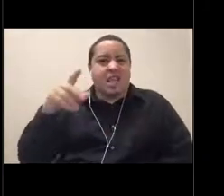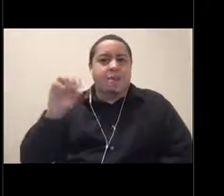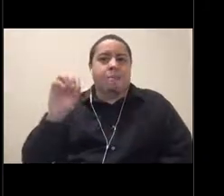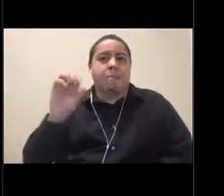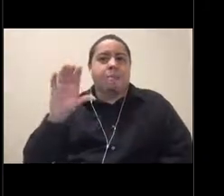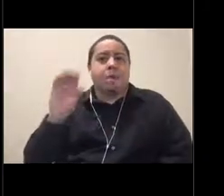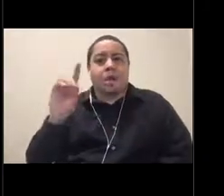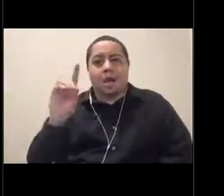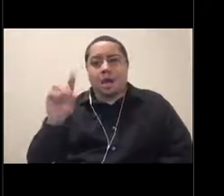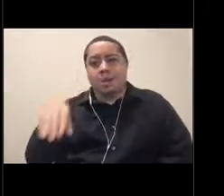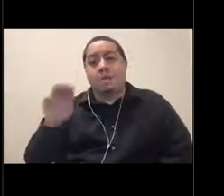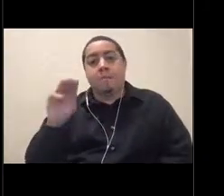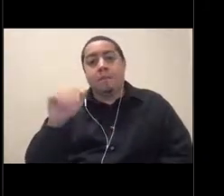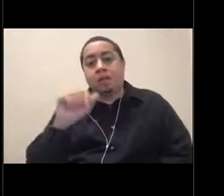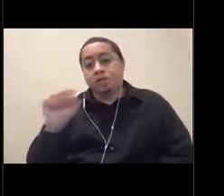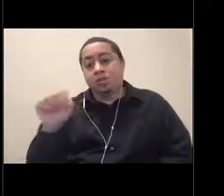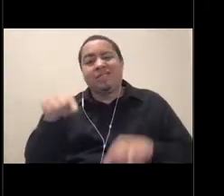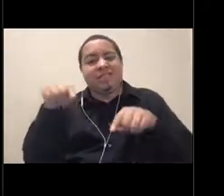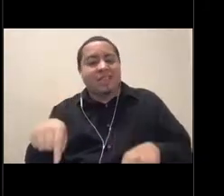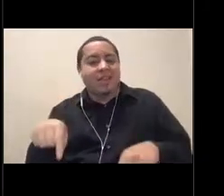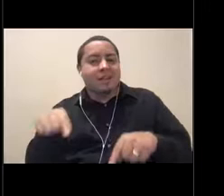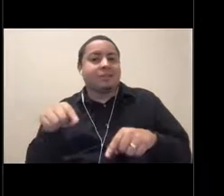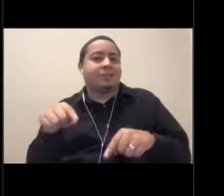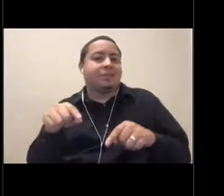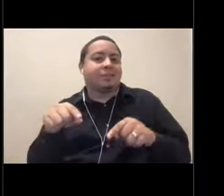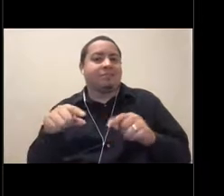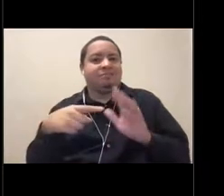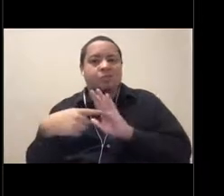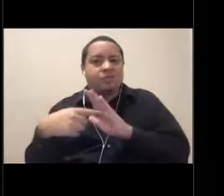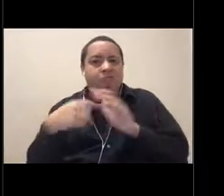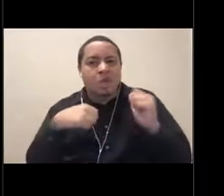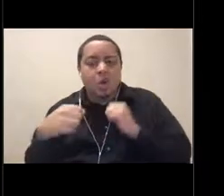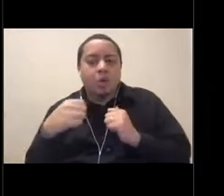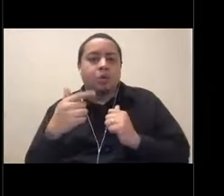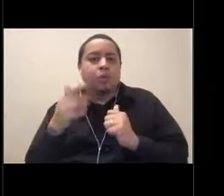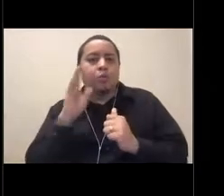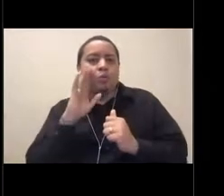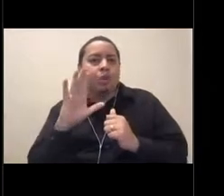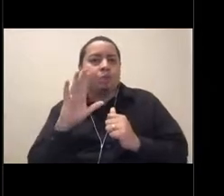This series is designed to help you get to know NOAA and all of our incredible experts.